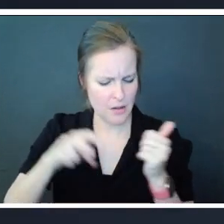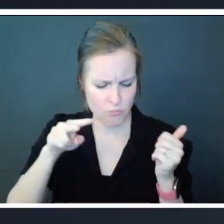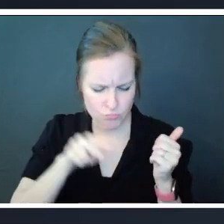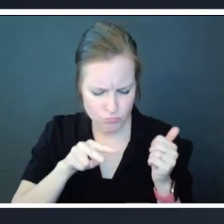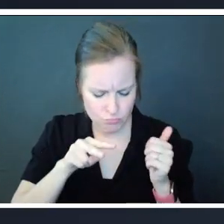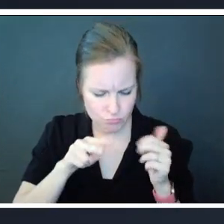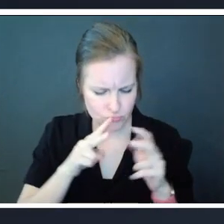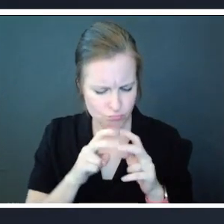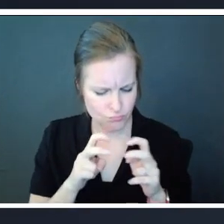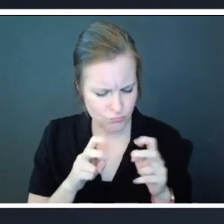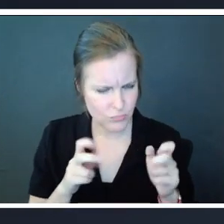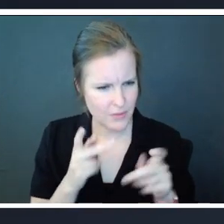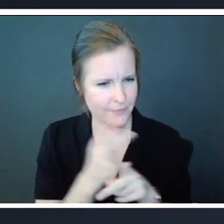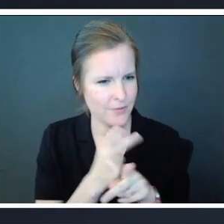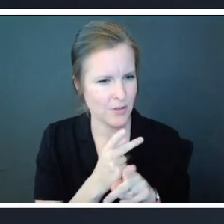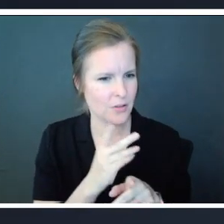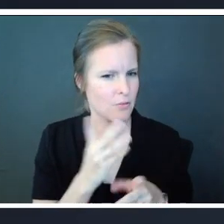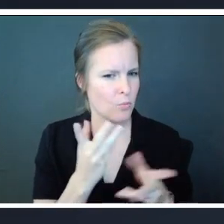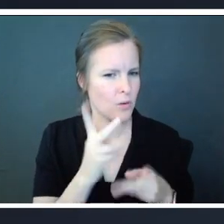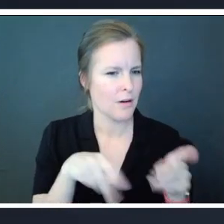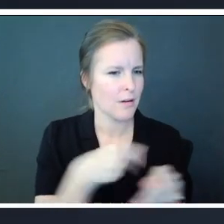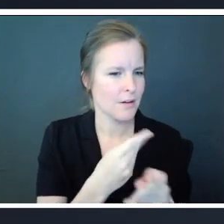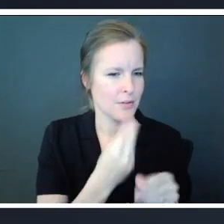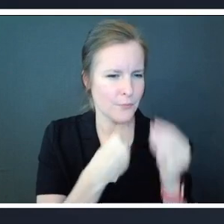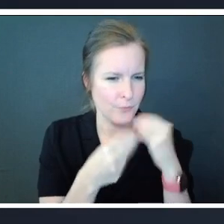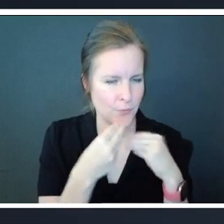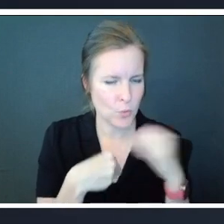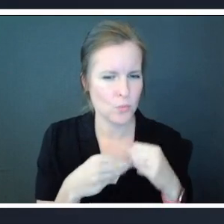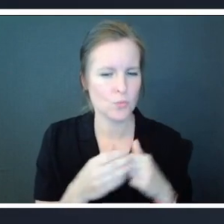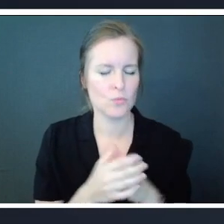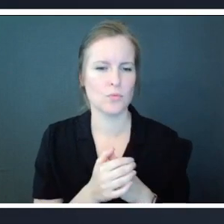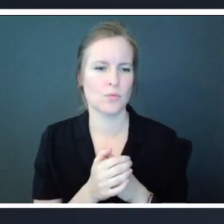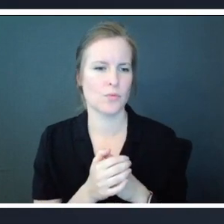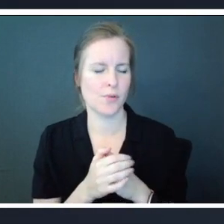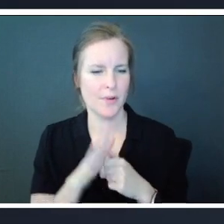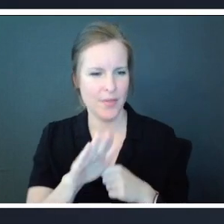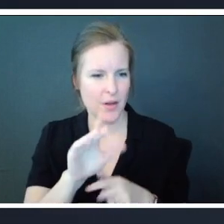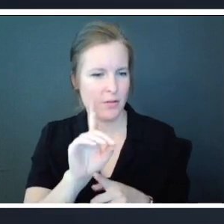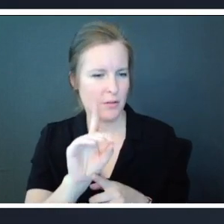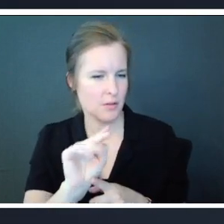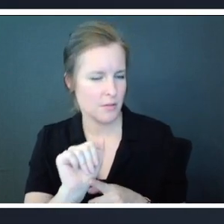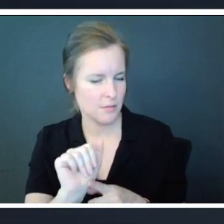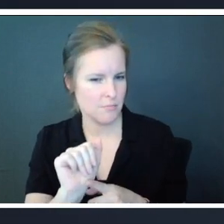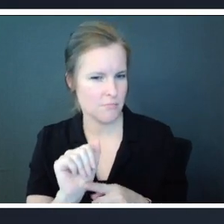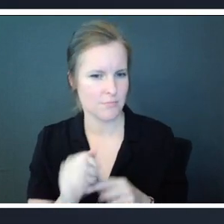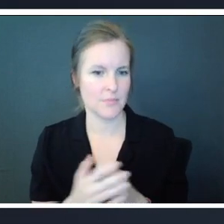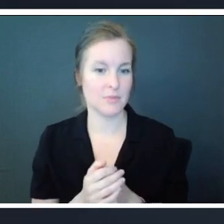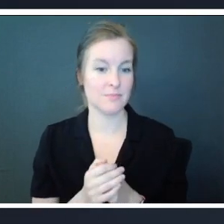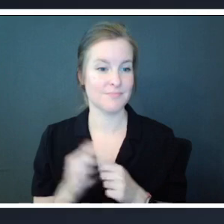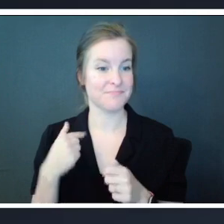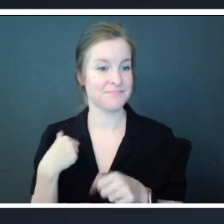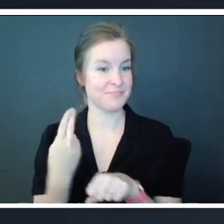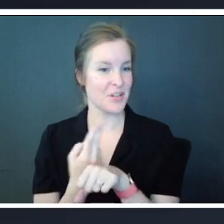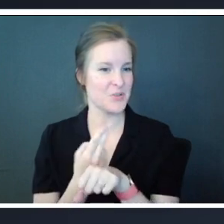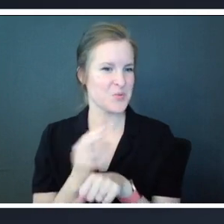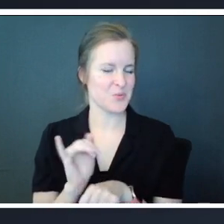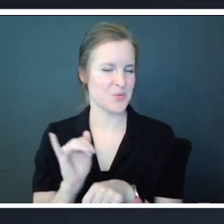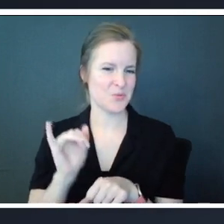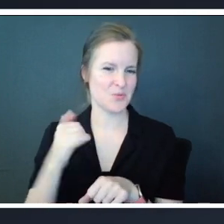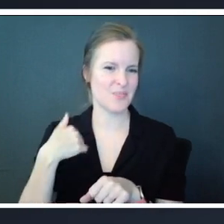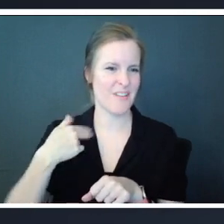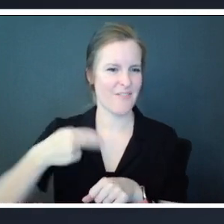their DNA, and I also use very high-tech tools like GPS, drones, infrared cameras. And tracking